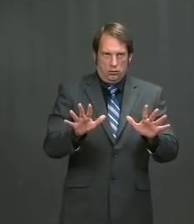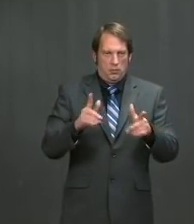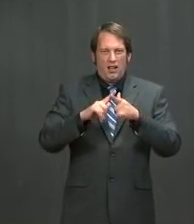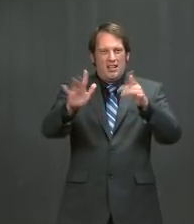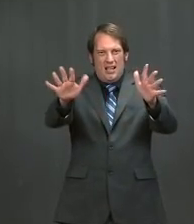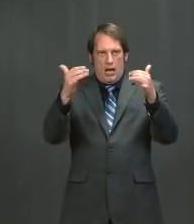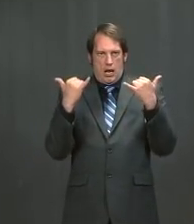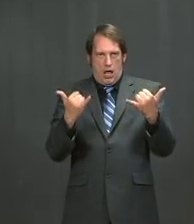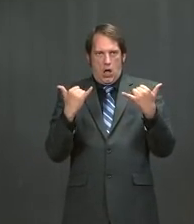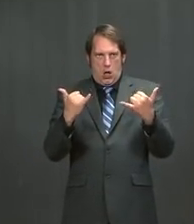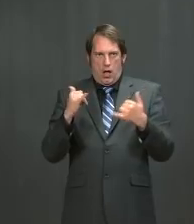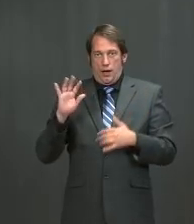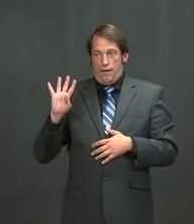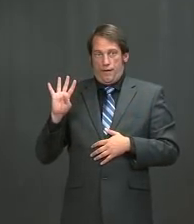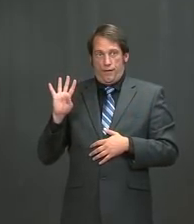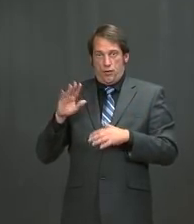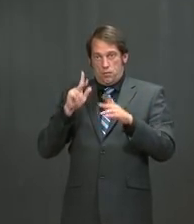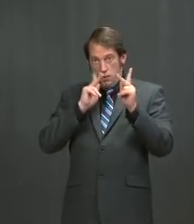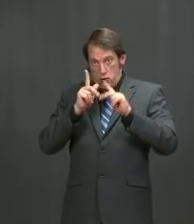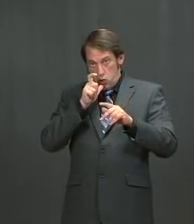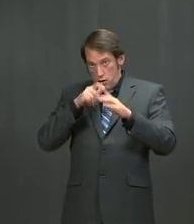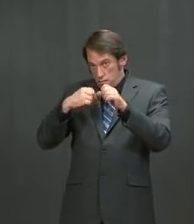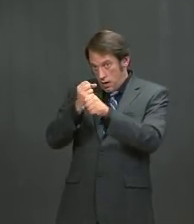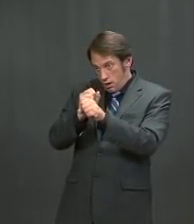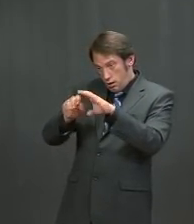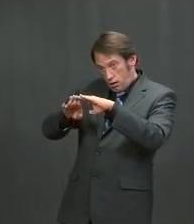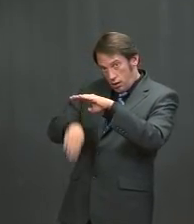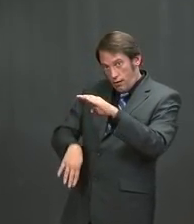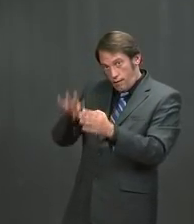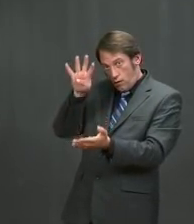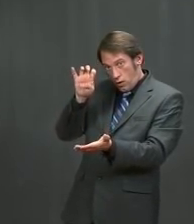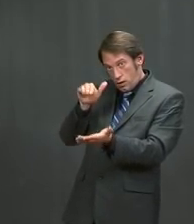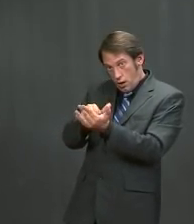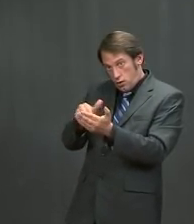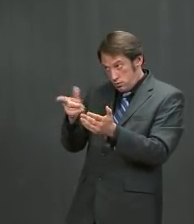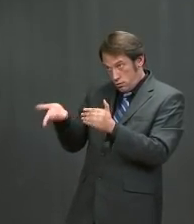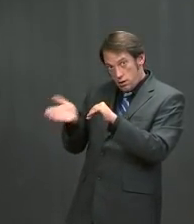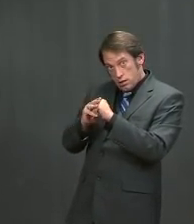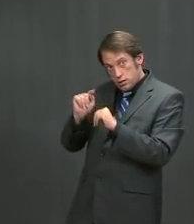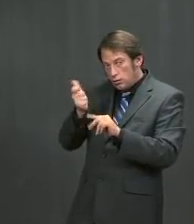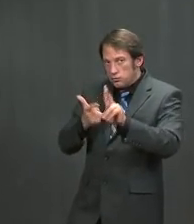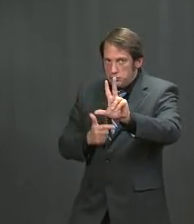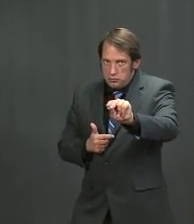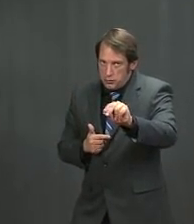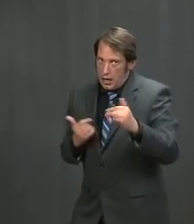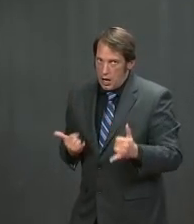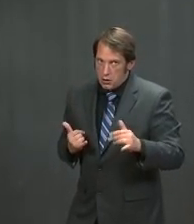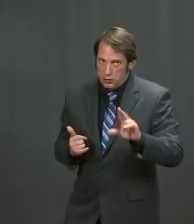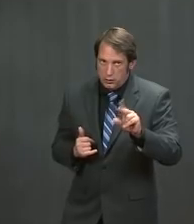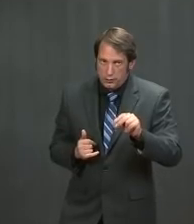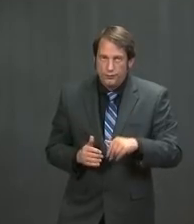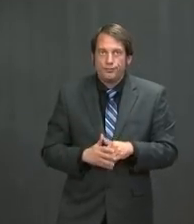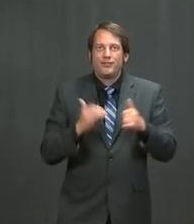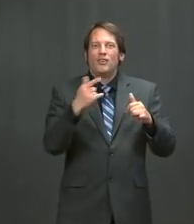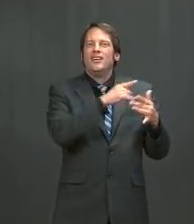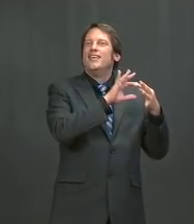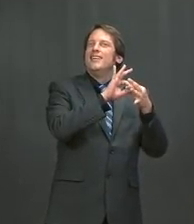So, in California, as the school districts decide how to reopen, the United Teachers of Los Angeles union,